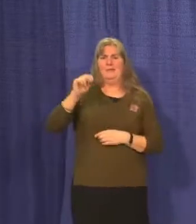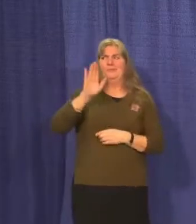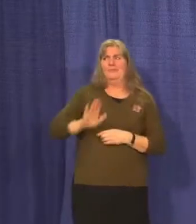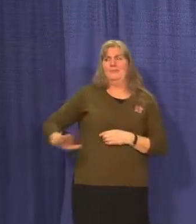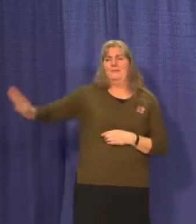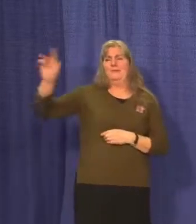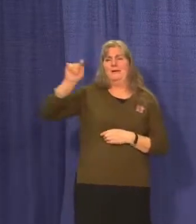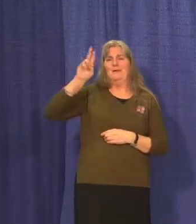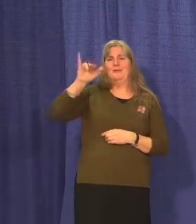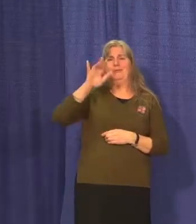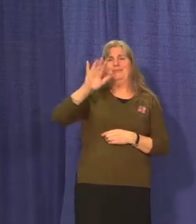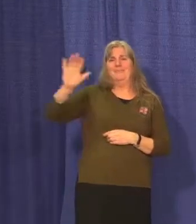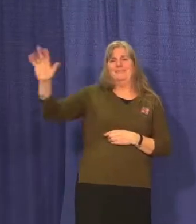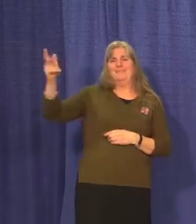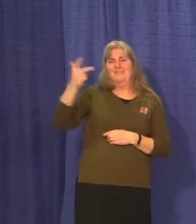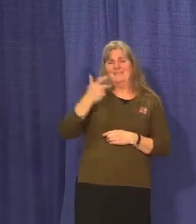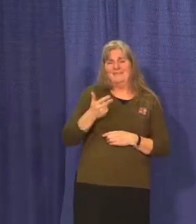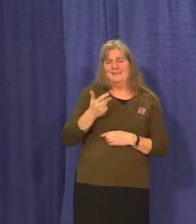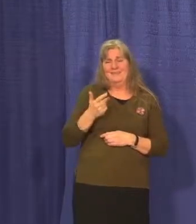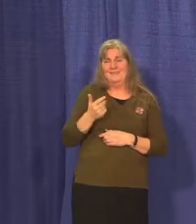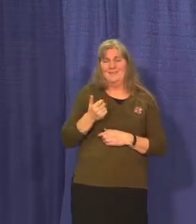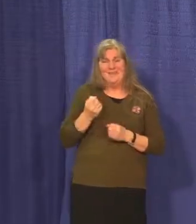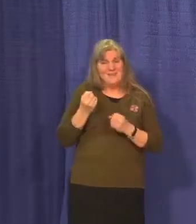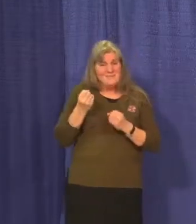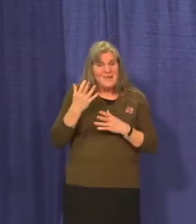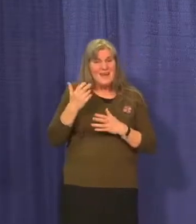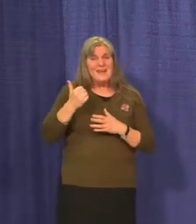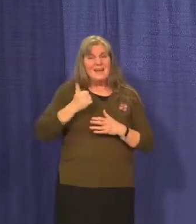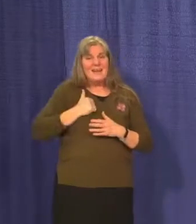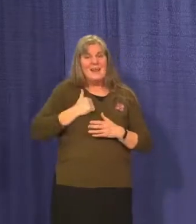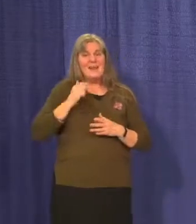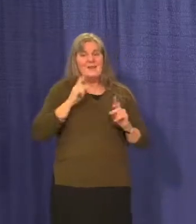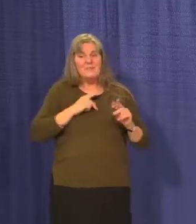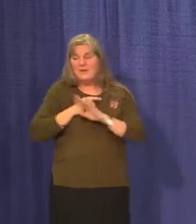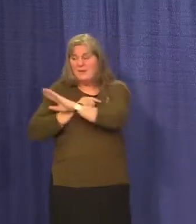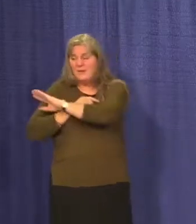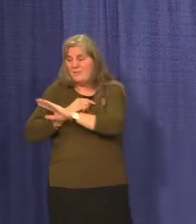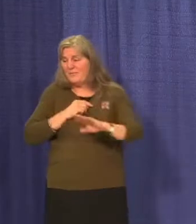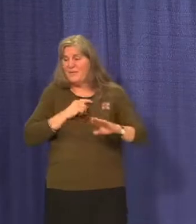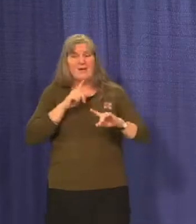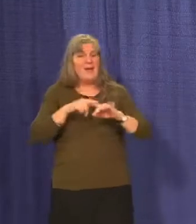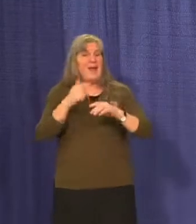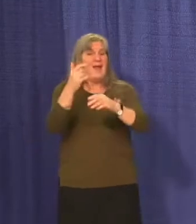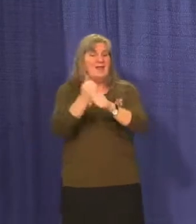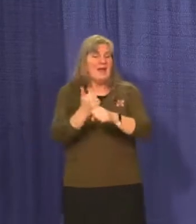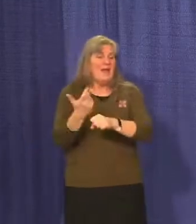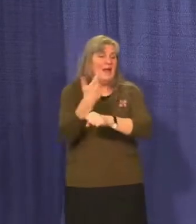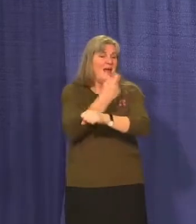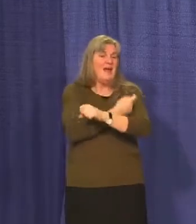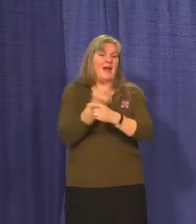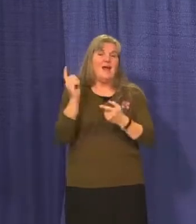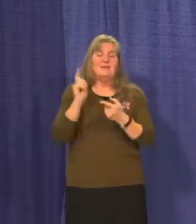privileged we are. Nahreman a many Canadians who will be unable to receive the vaccination until the late